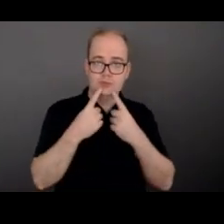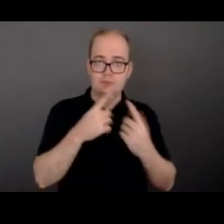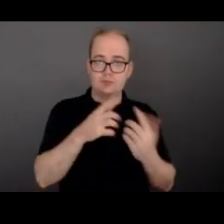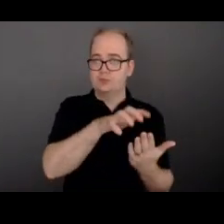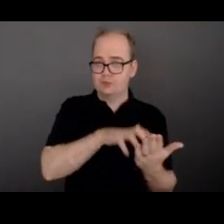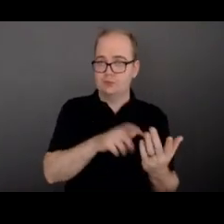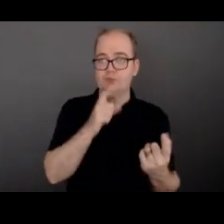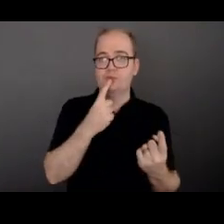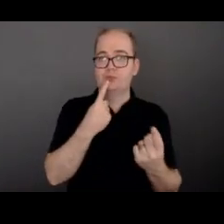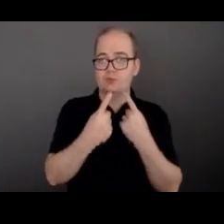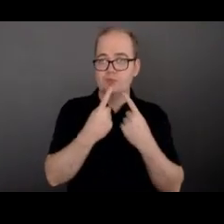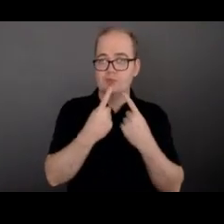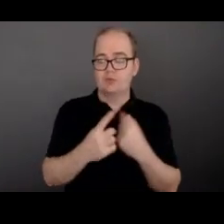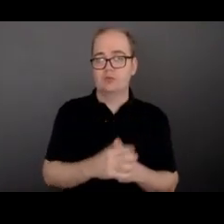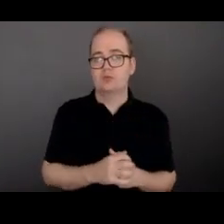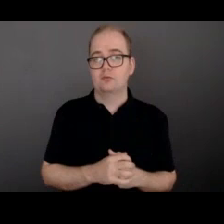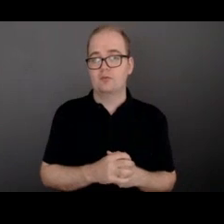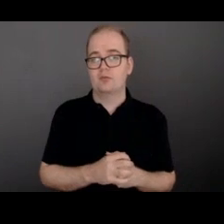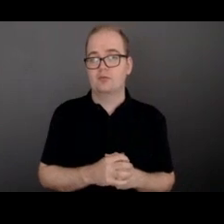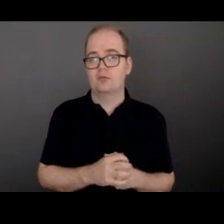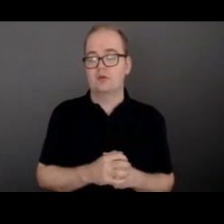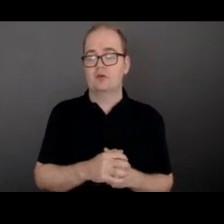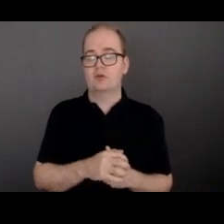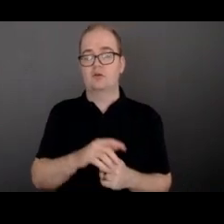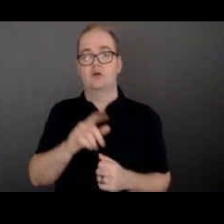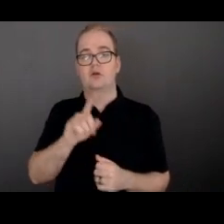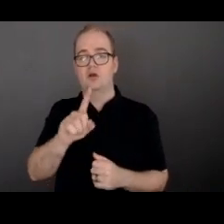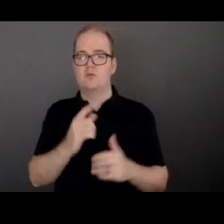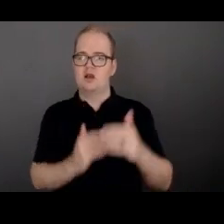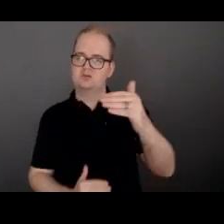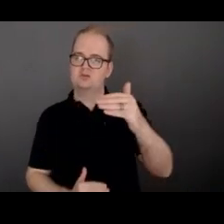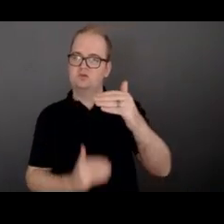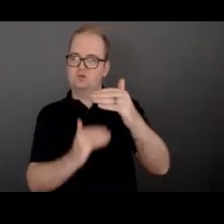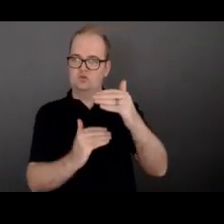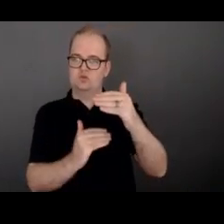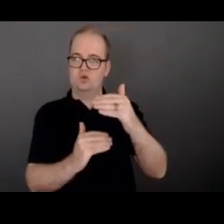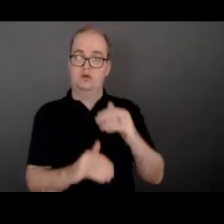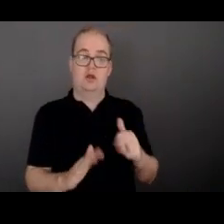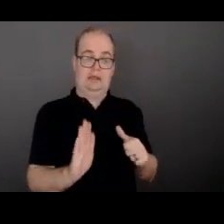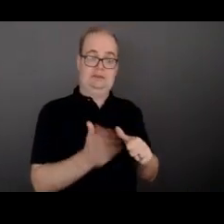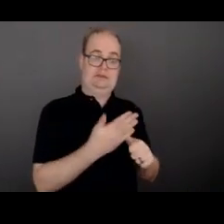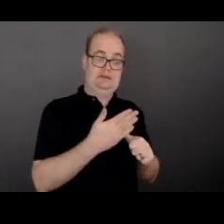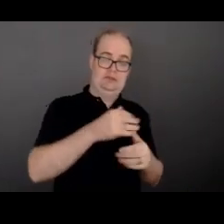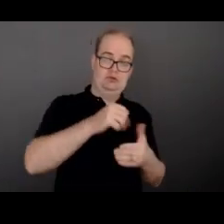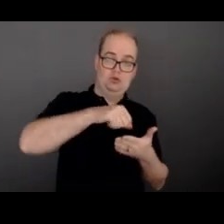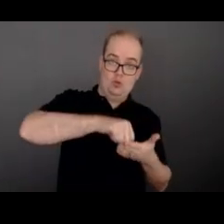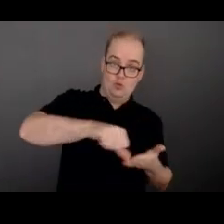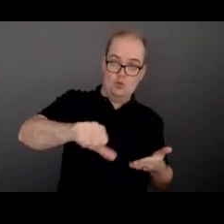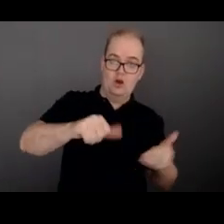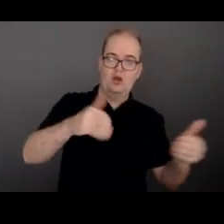document, it's about four pages compared to the eight pages of applying for the DVO document.